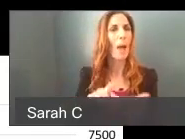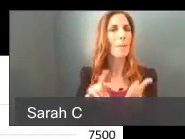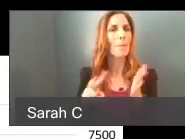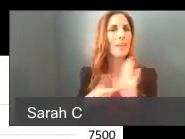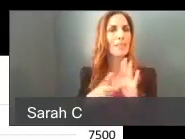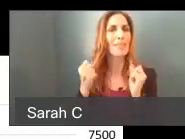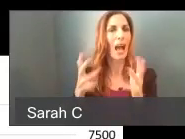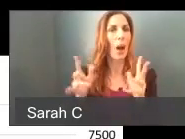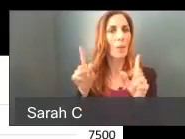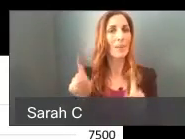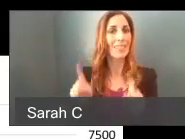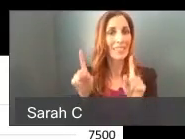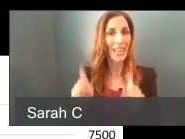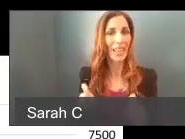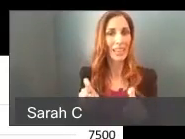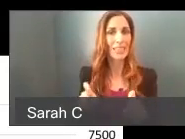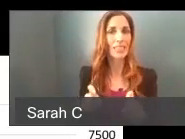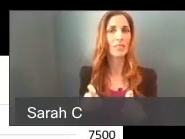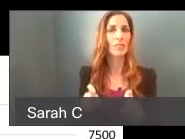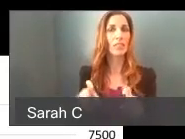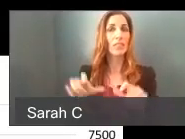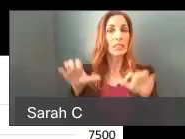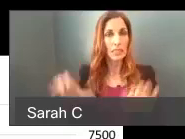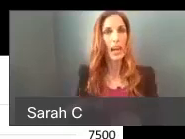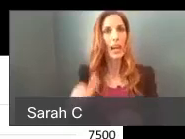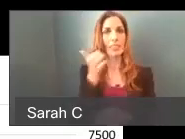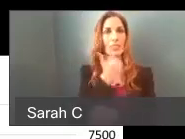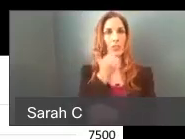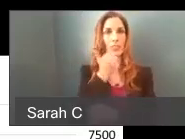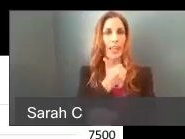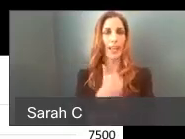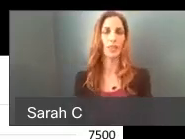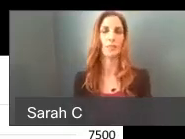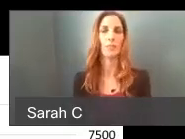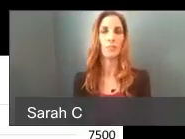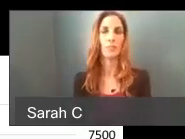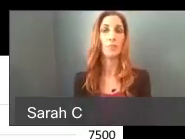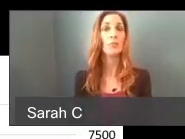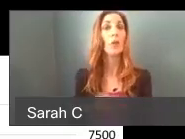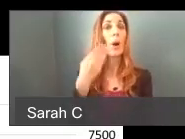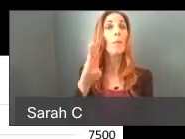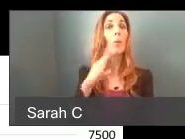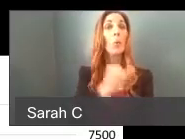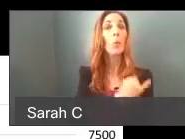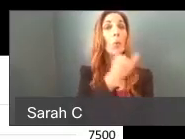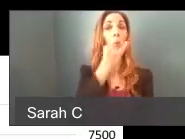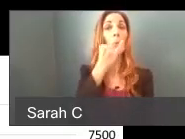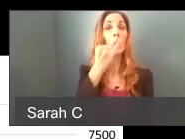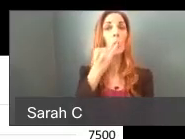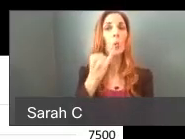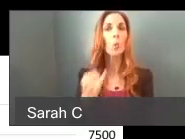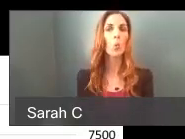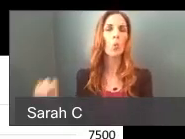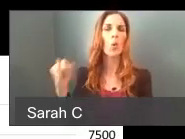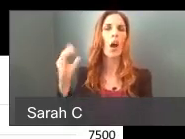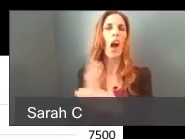done each day and the blue line is that 14-day running average of positive tests. So